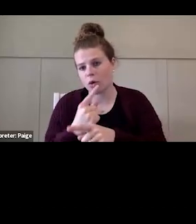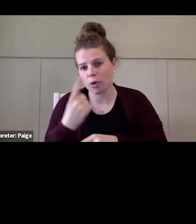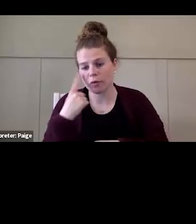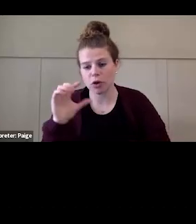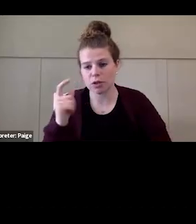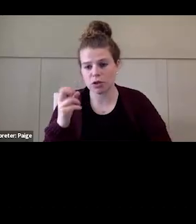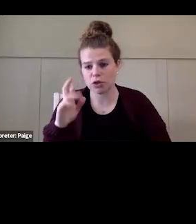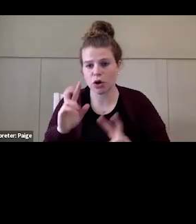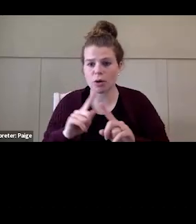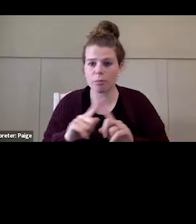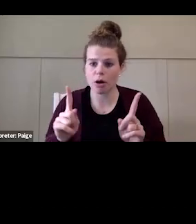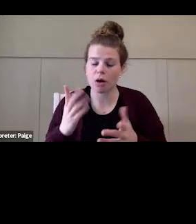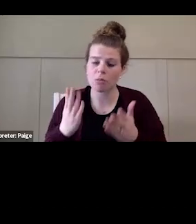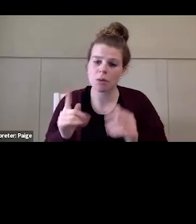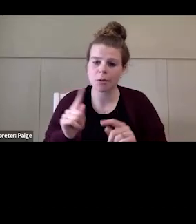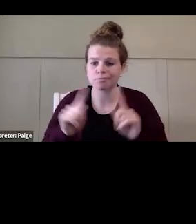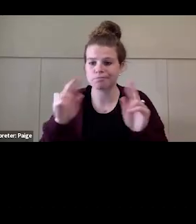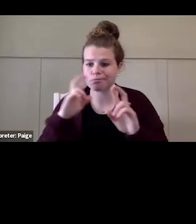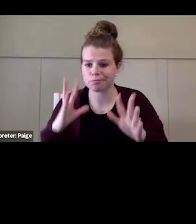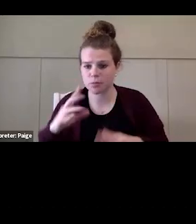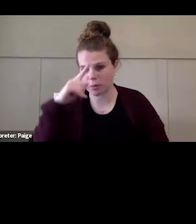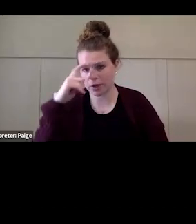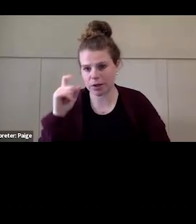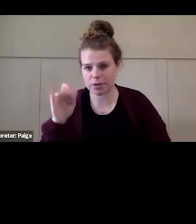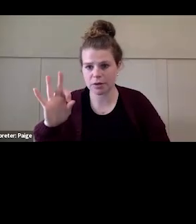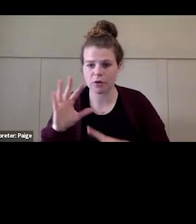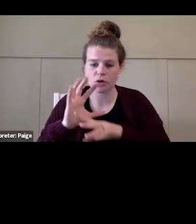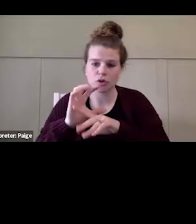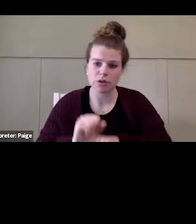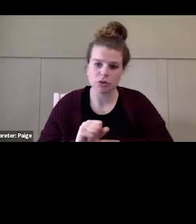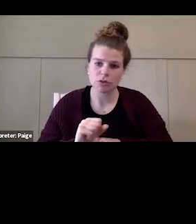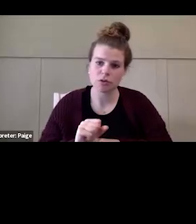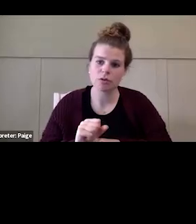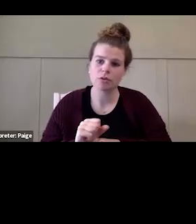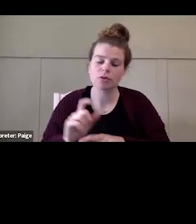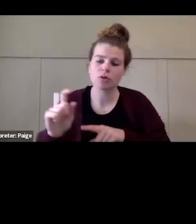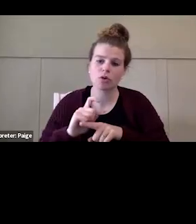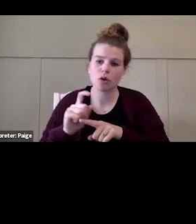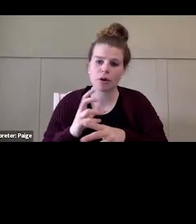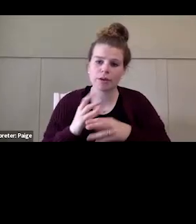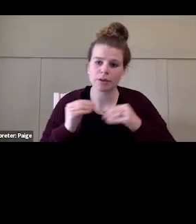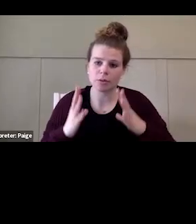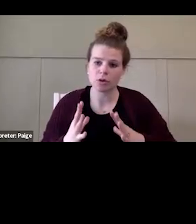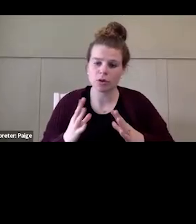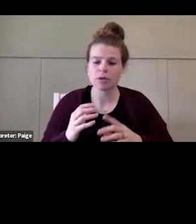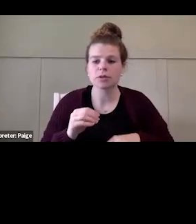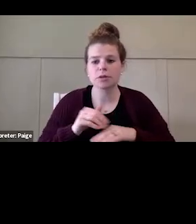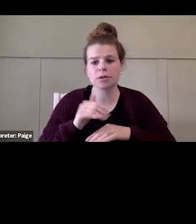but need a co-responder because traditional call takers and dispatchers are not necessarily,